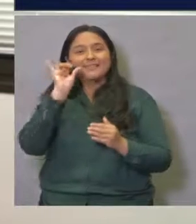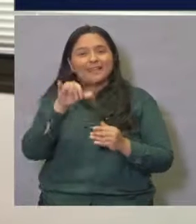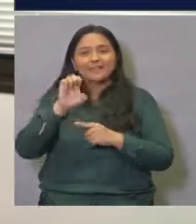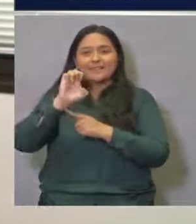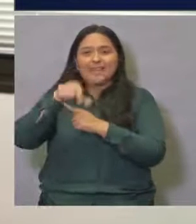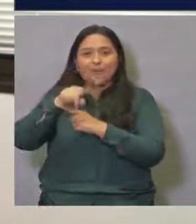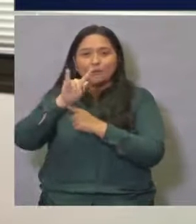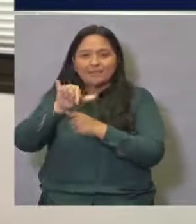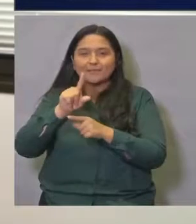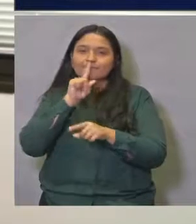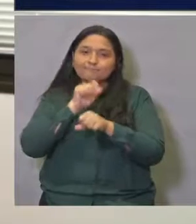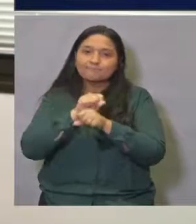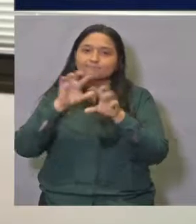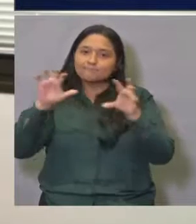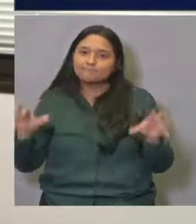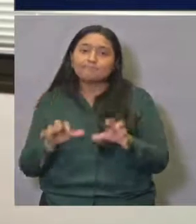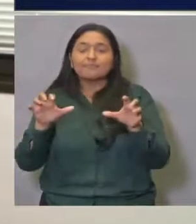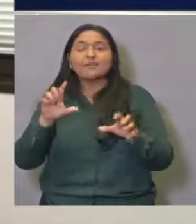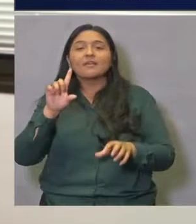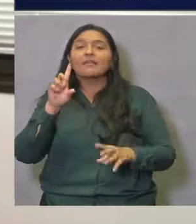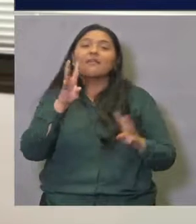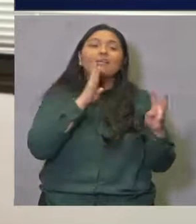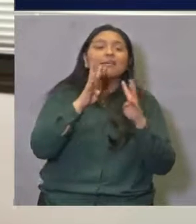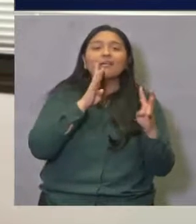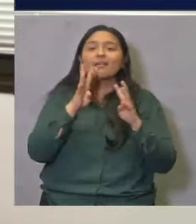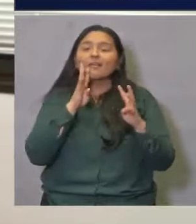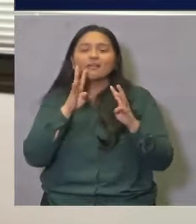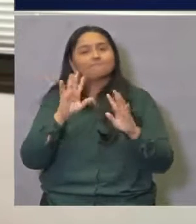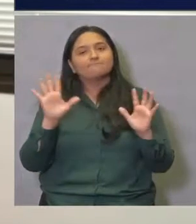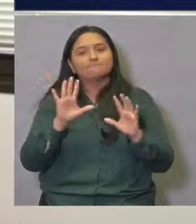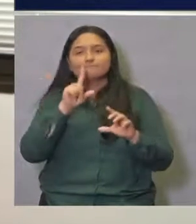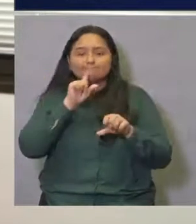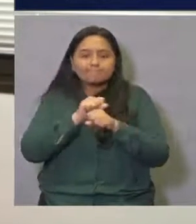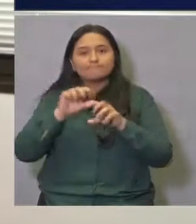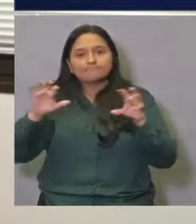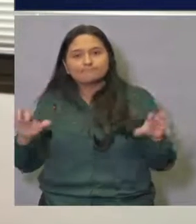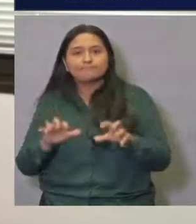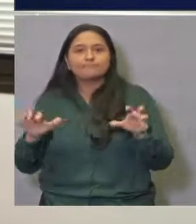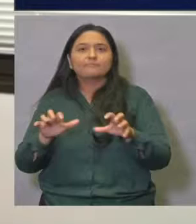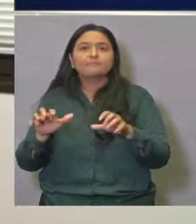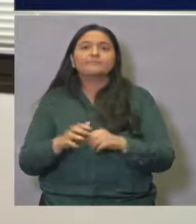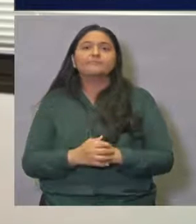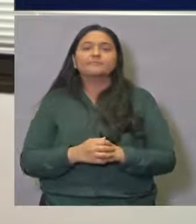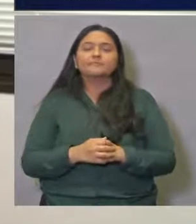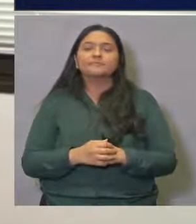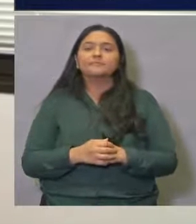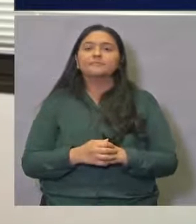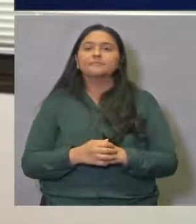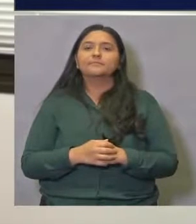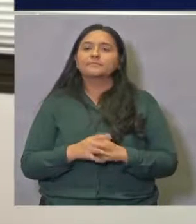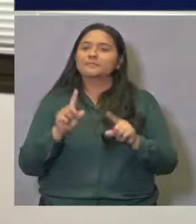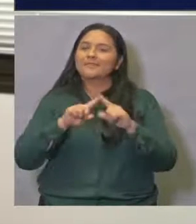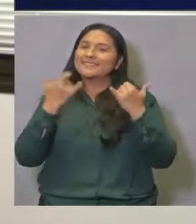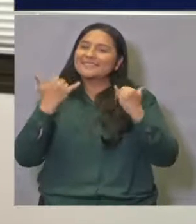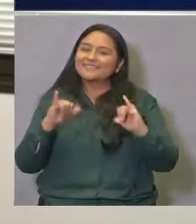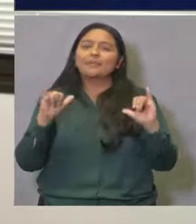SUPERANDO AL ESTADO EN LA